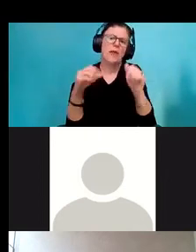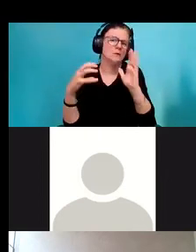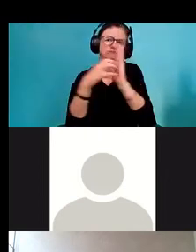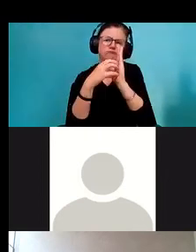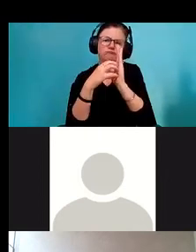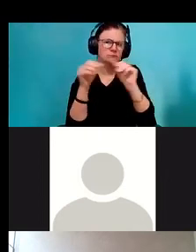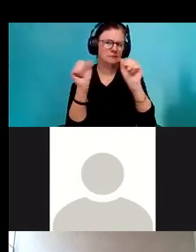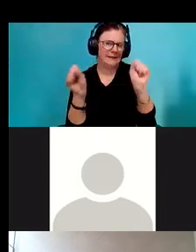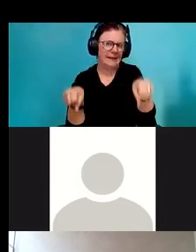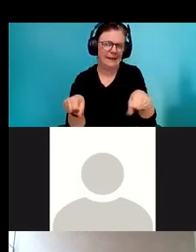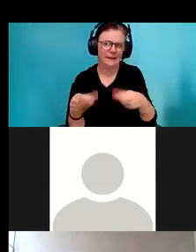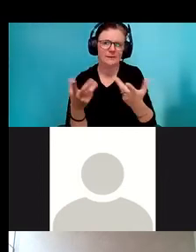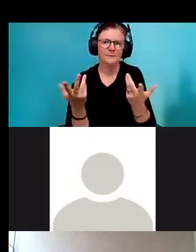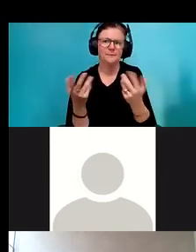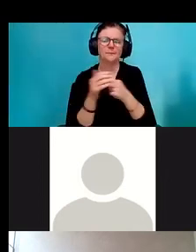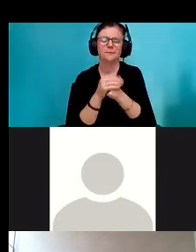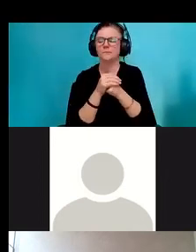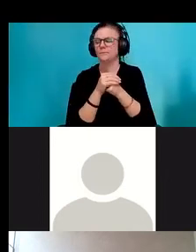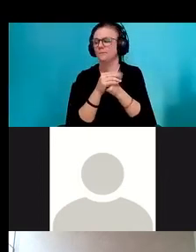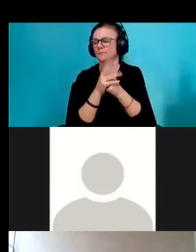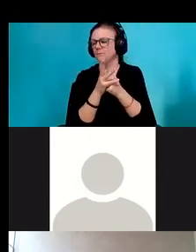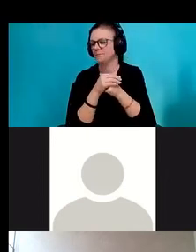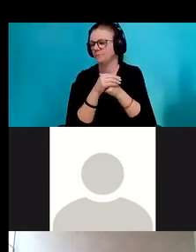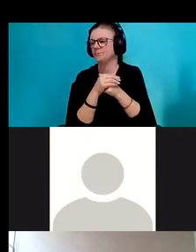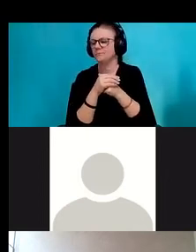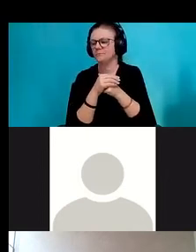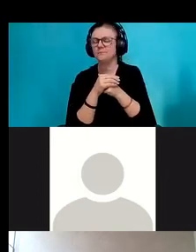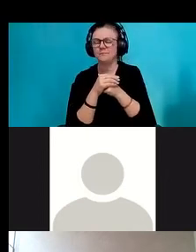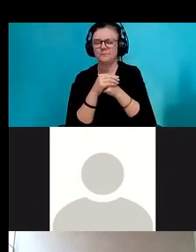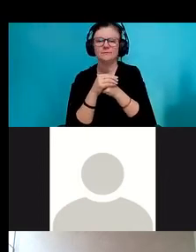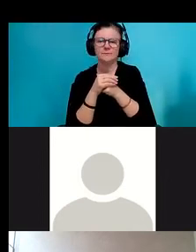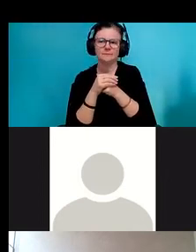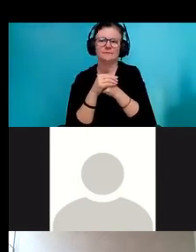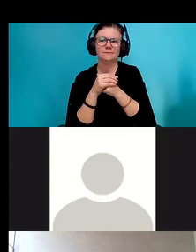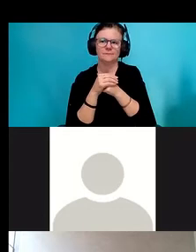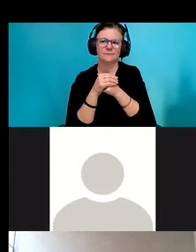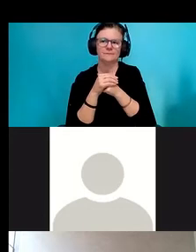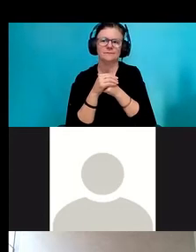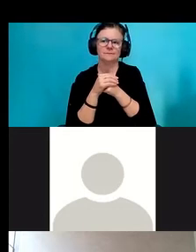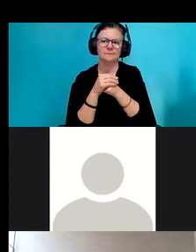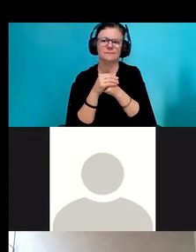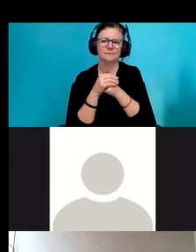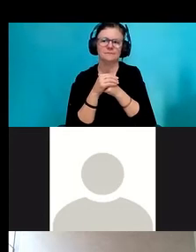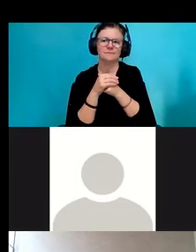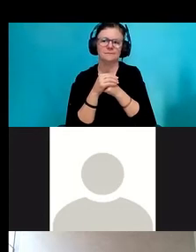Or and as we've said, this is a place